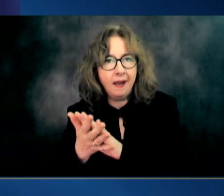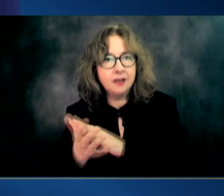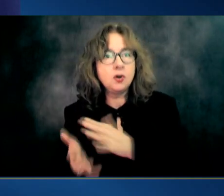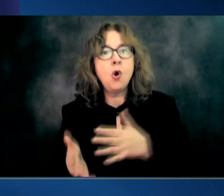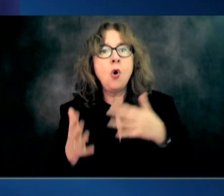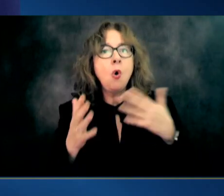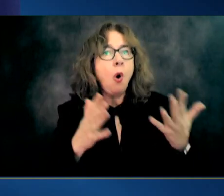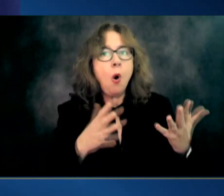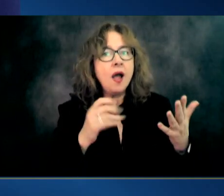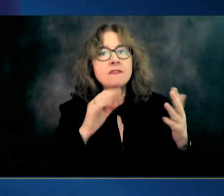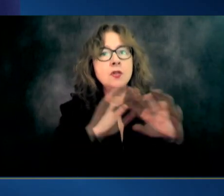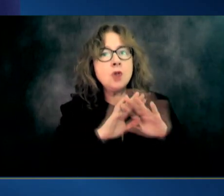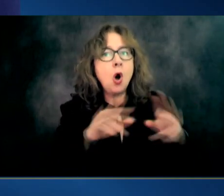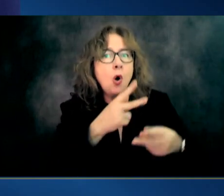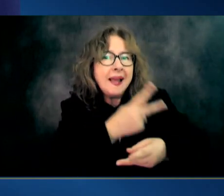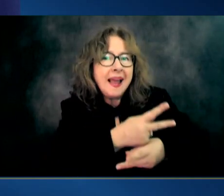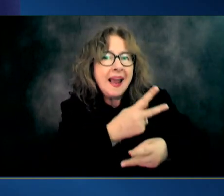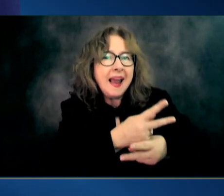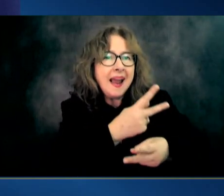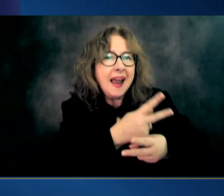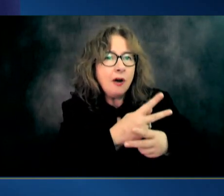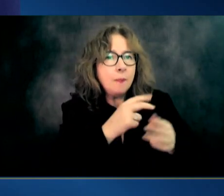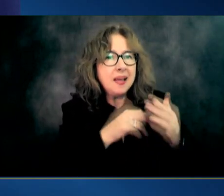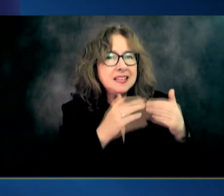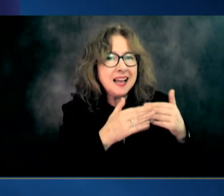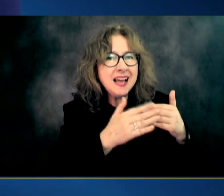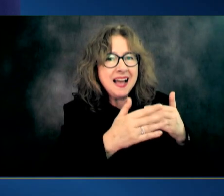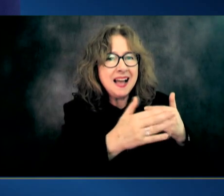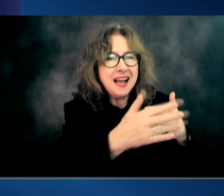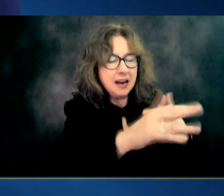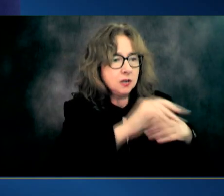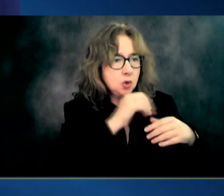consequences of having had sickle cell disease, of being exposed to these preparative regimens,